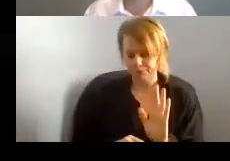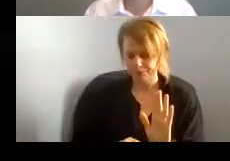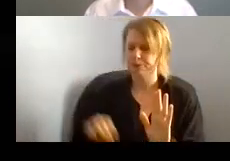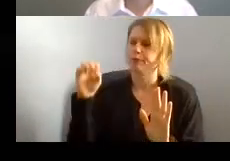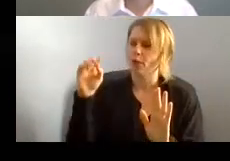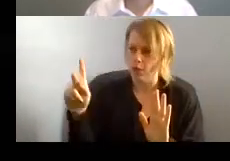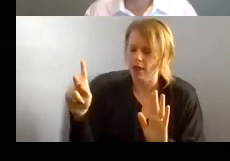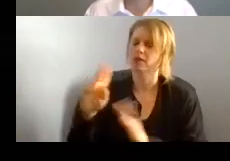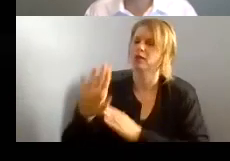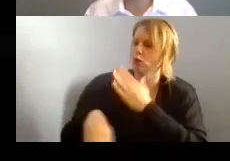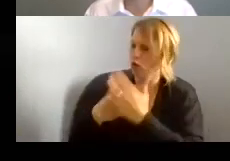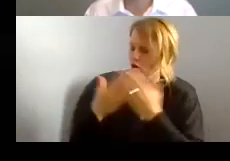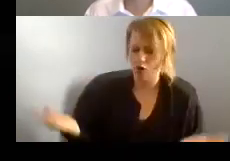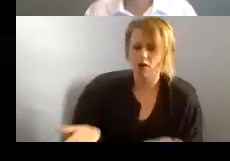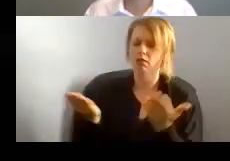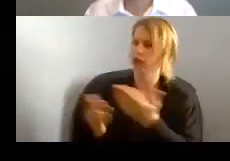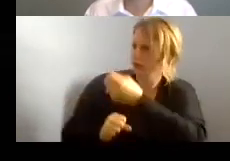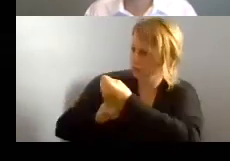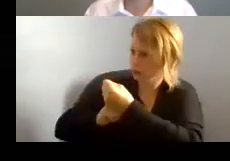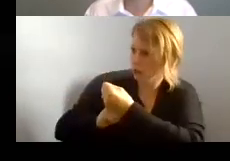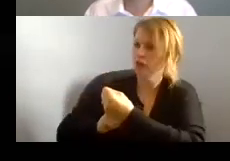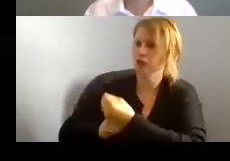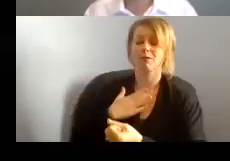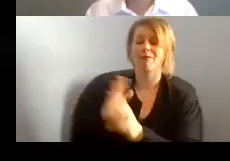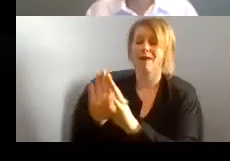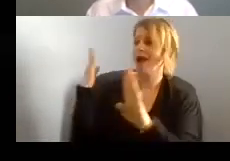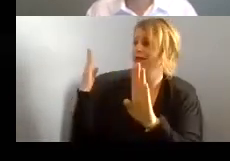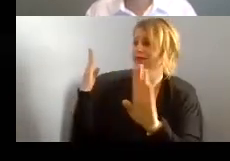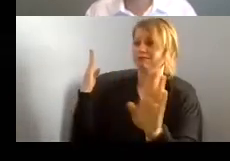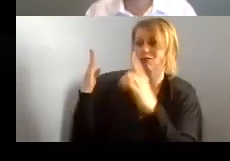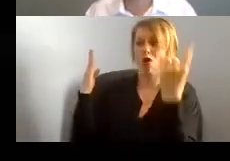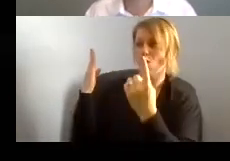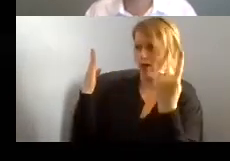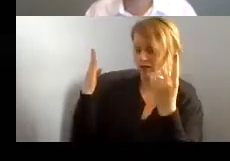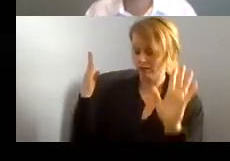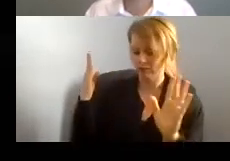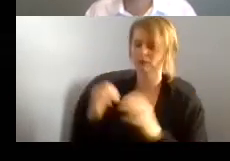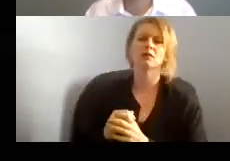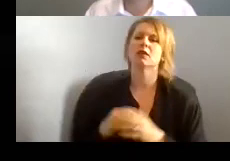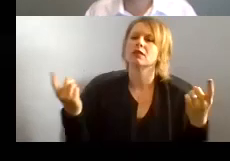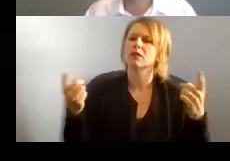My door is always open. Please let me know if I can help. She said that a couple weeks passed, and he stopped by after school just to